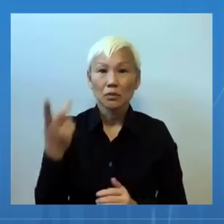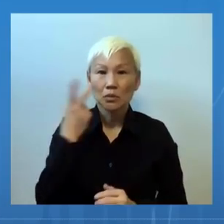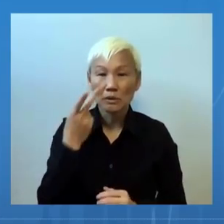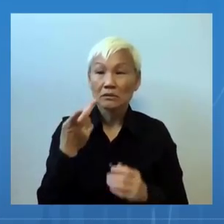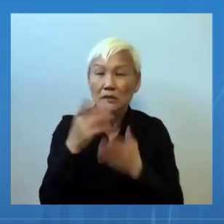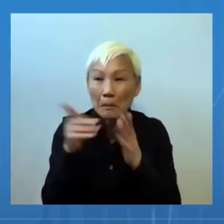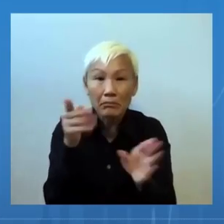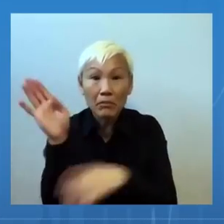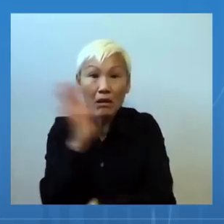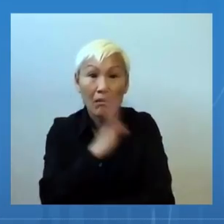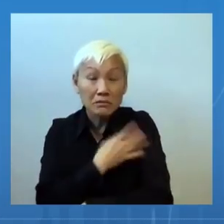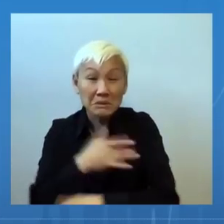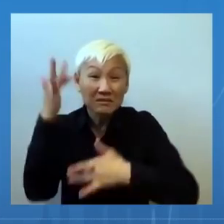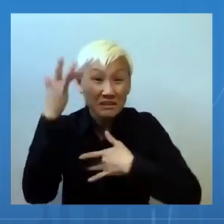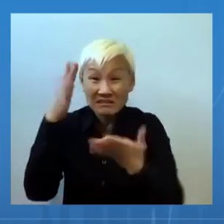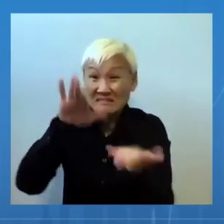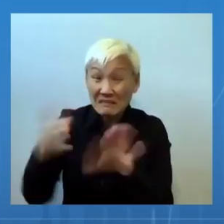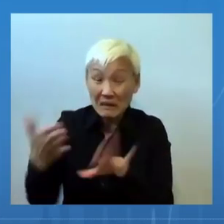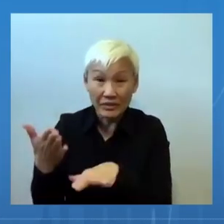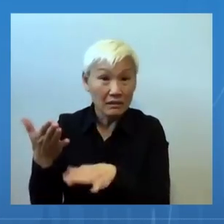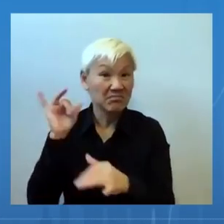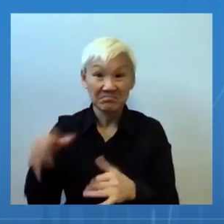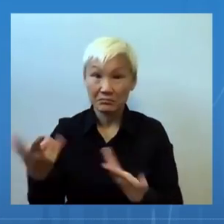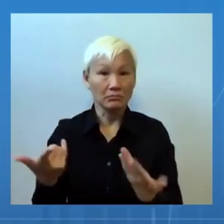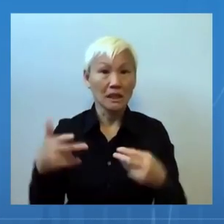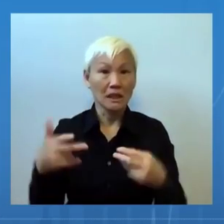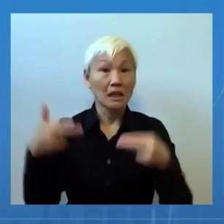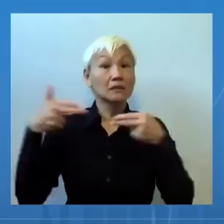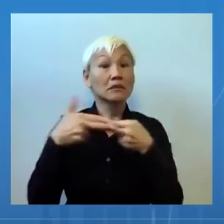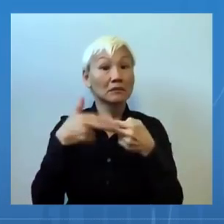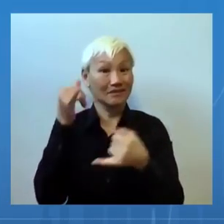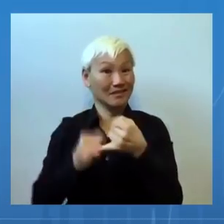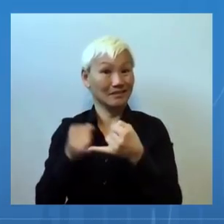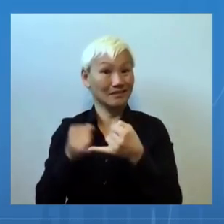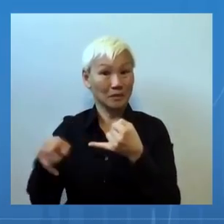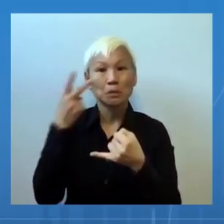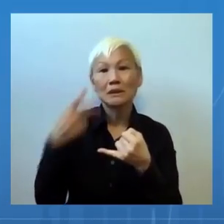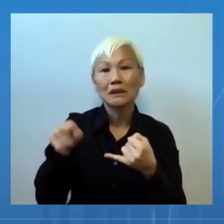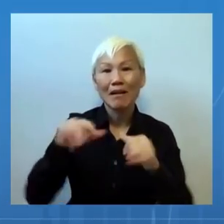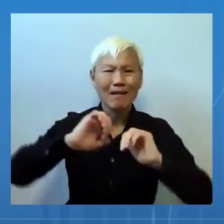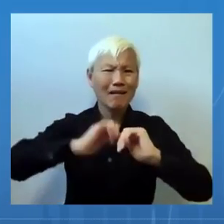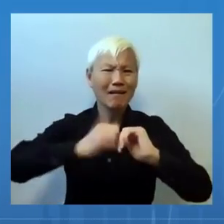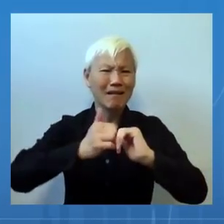one looks at the effect of boosters. And one should ask oneself -- which we do, as we look forward: